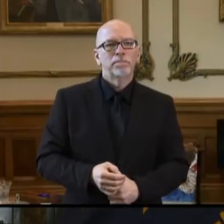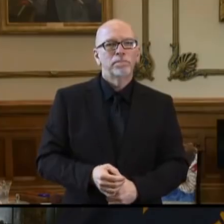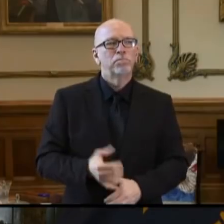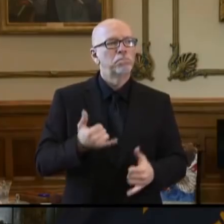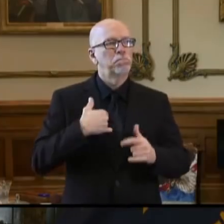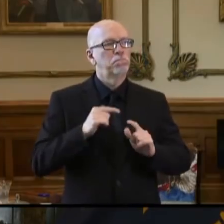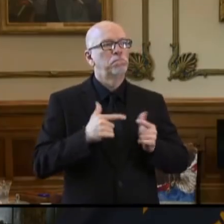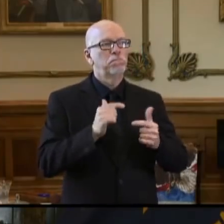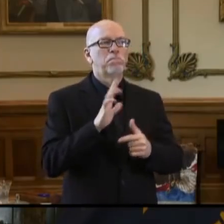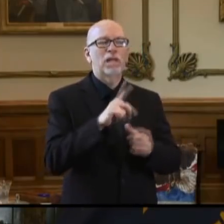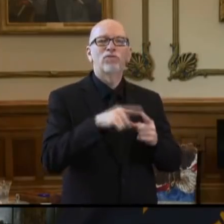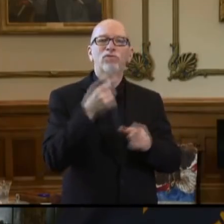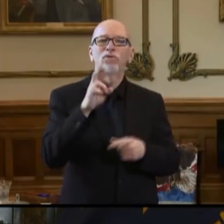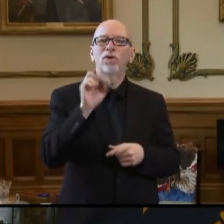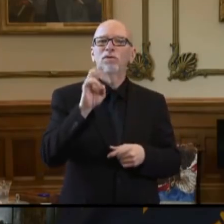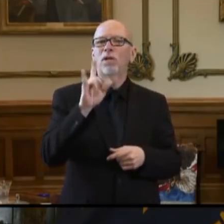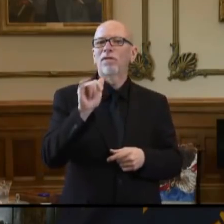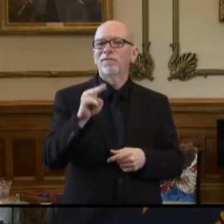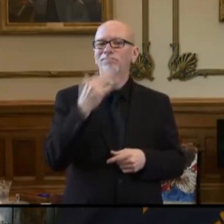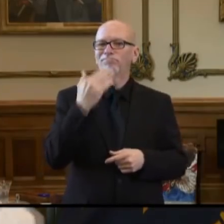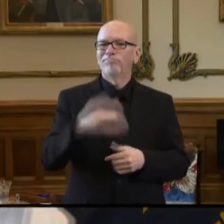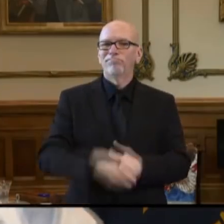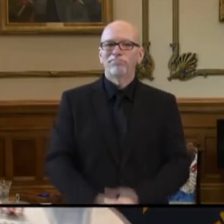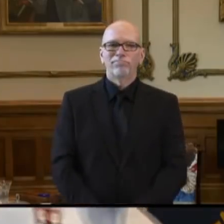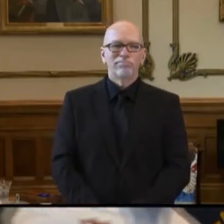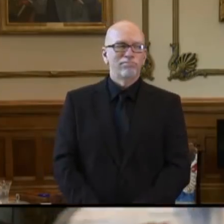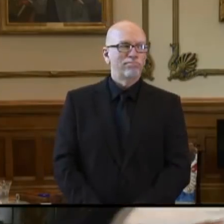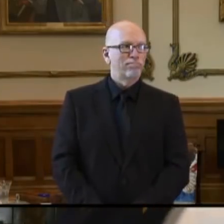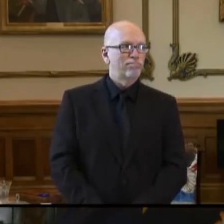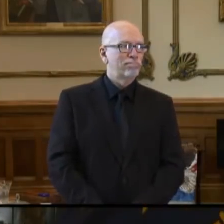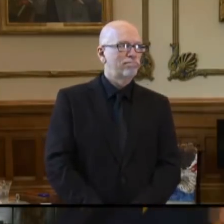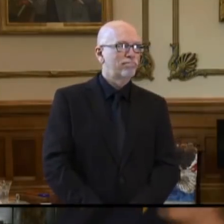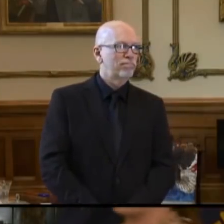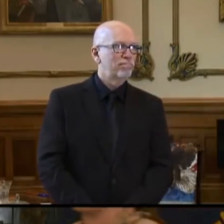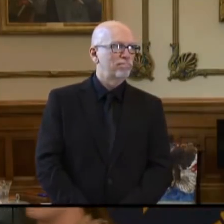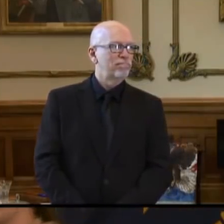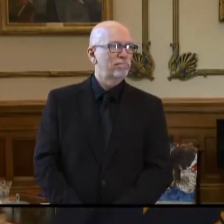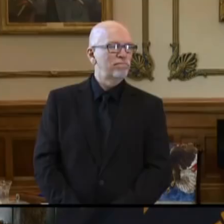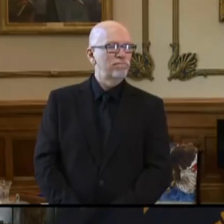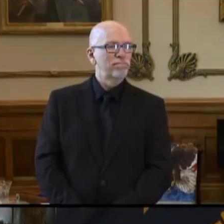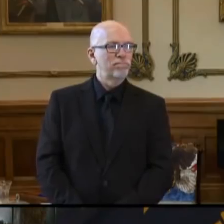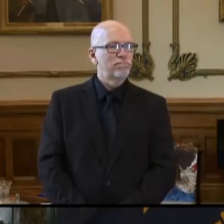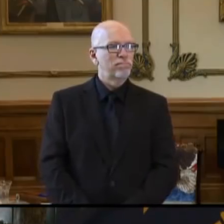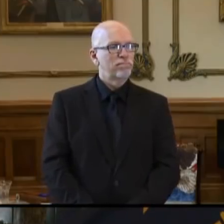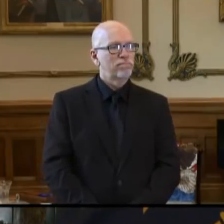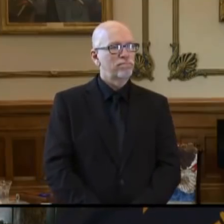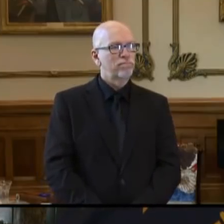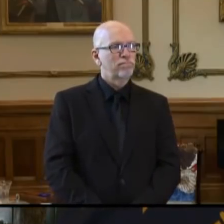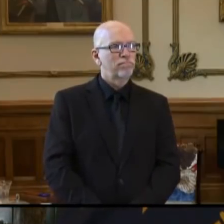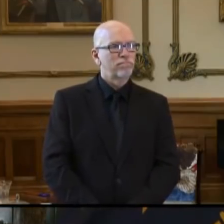VENTILATORS AND ALL SUCH EQUIPMENT THAT WE CAN EAT. I WOULD TURN IT BACK TO DR.